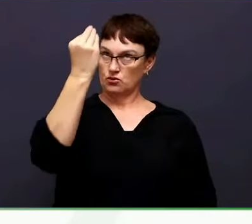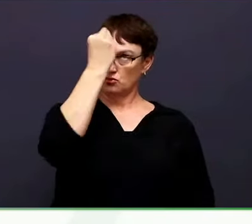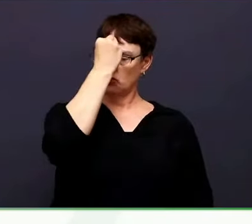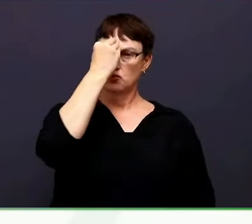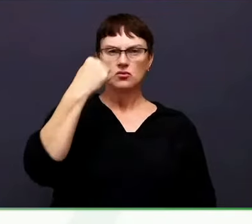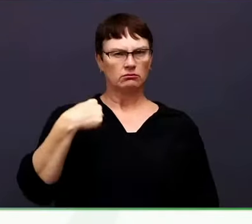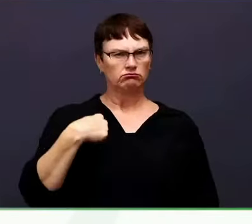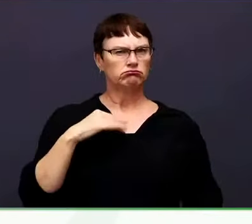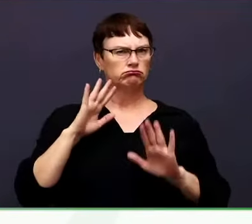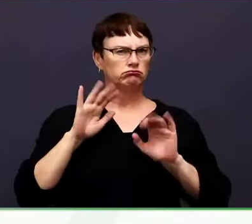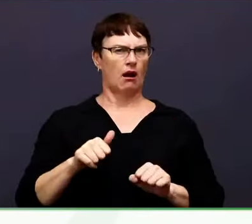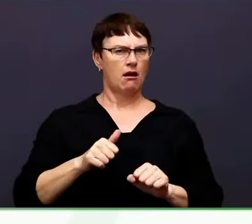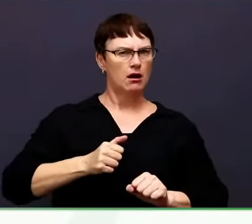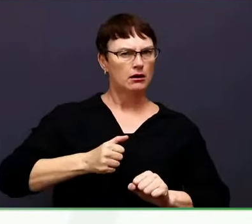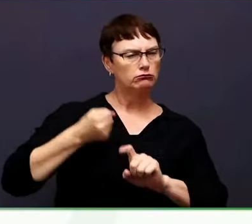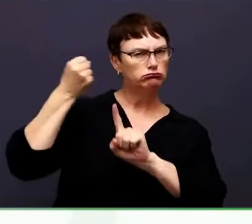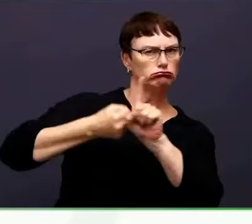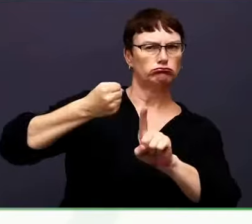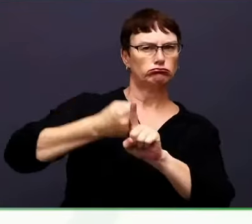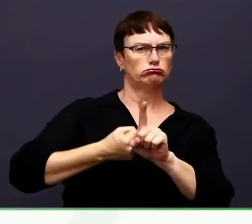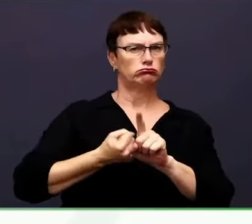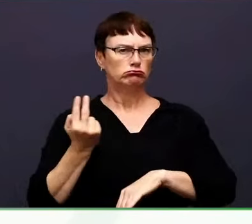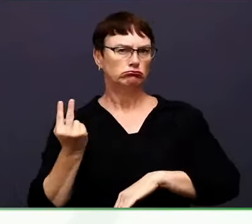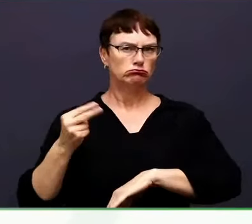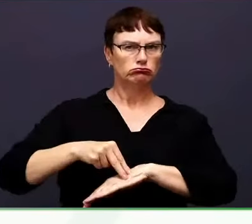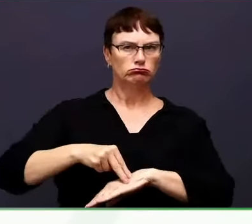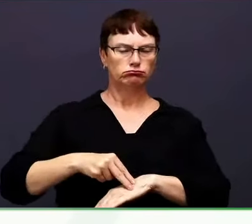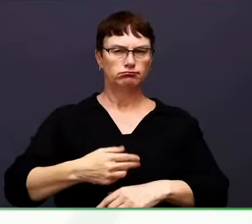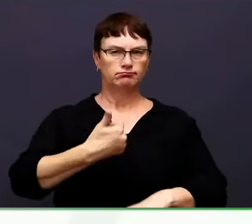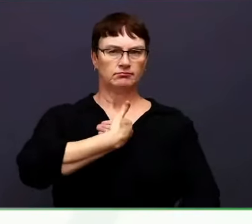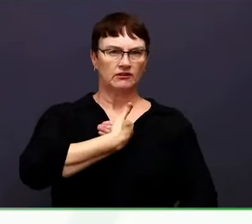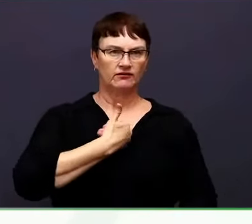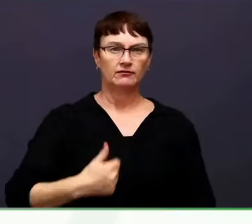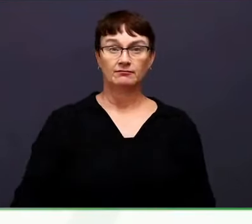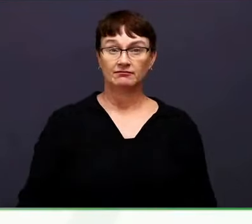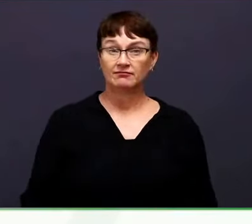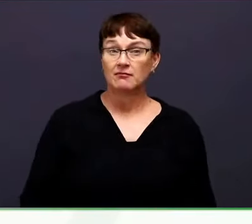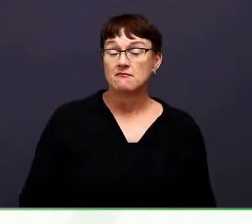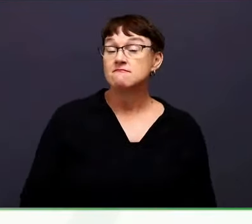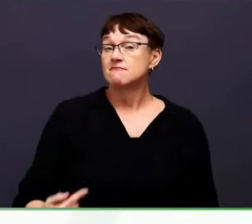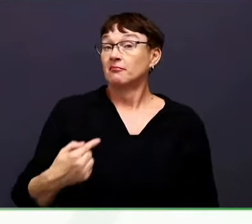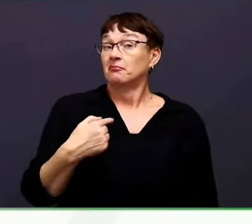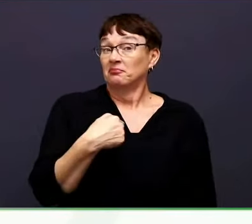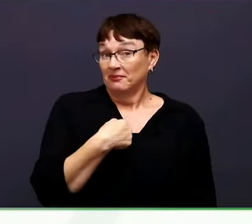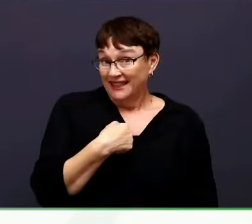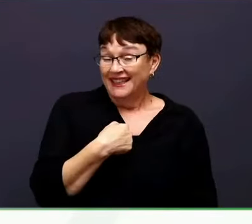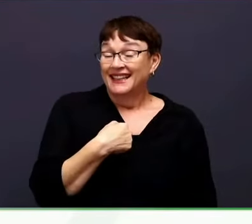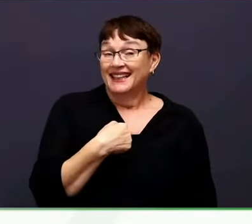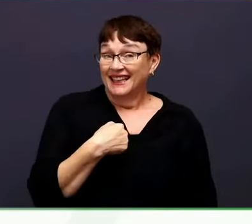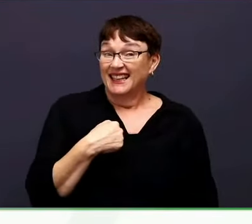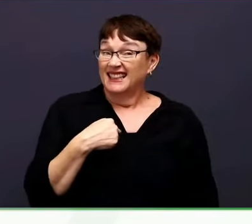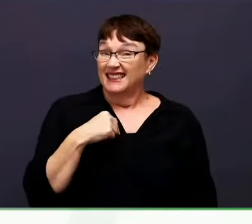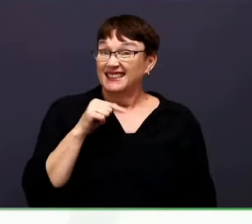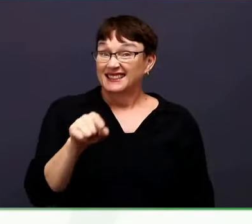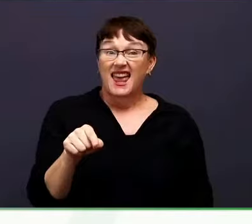I work with my friends. Do you see the lion on the logo?